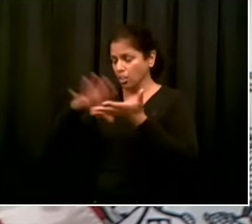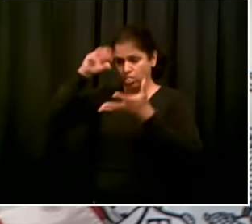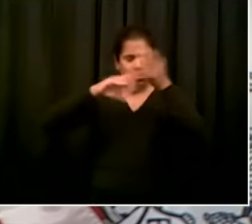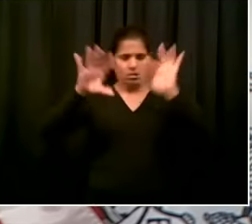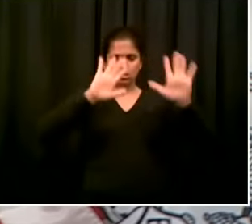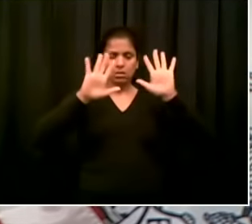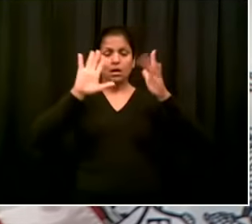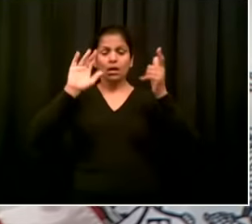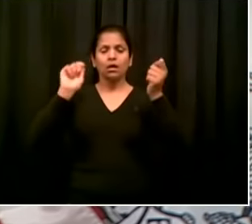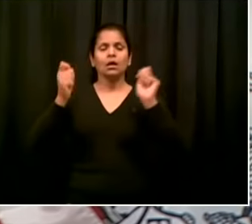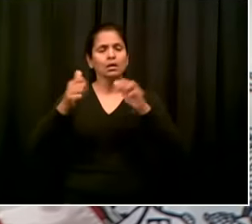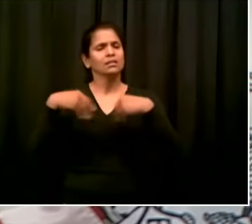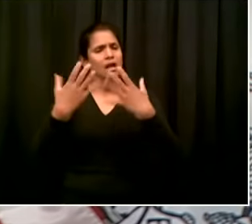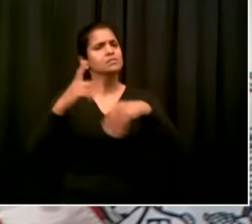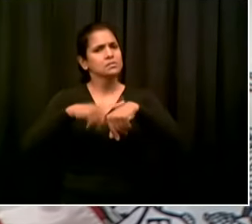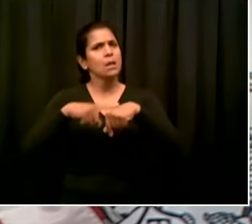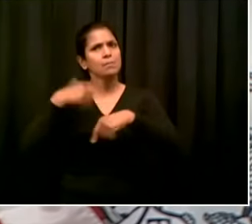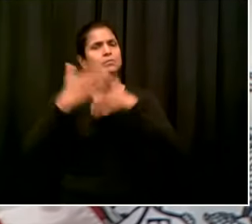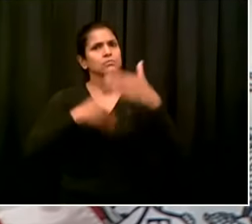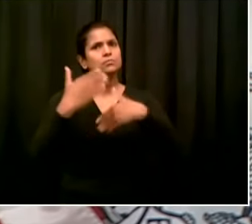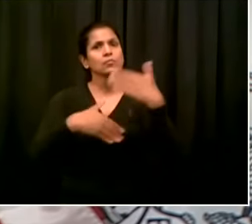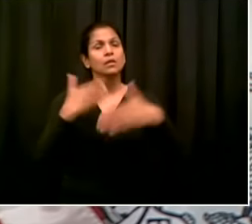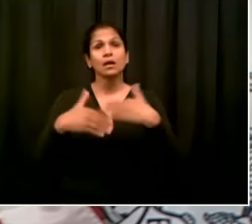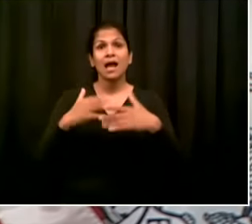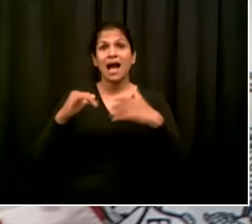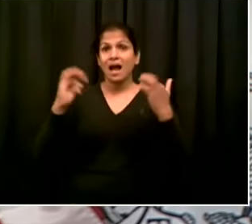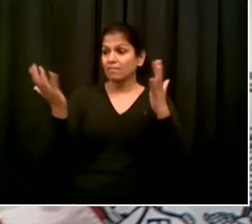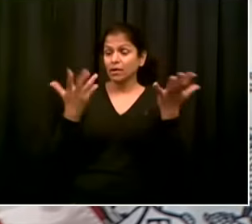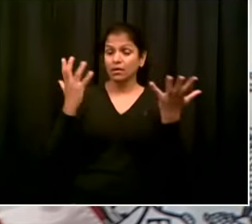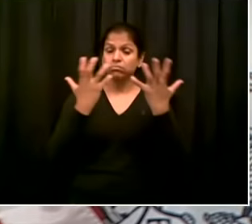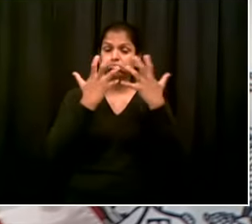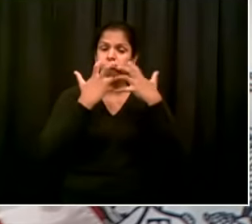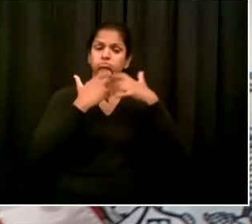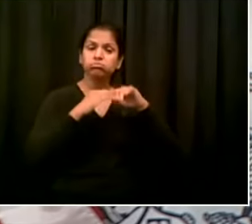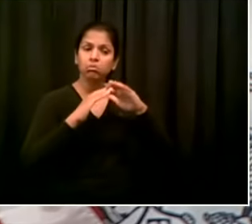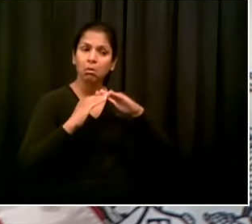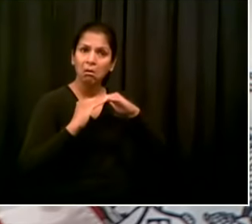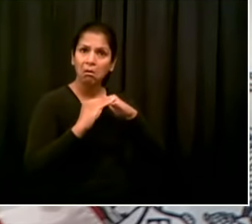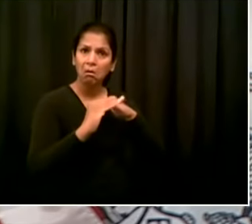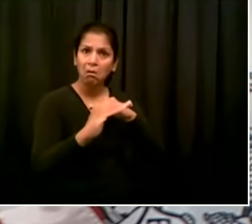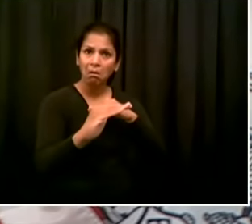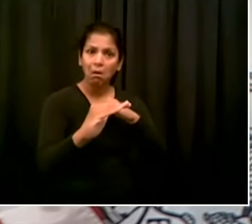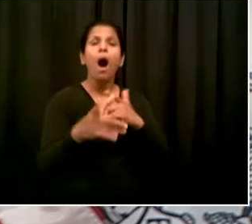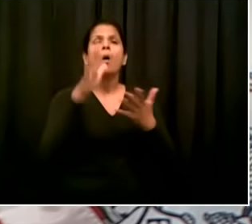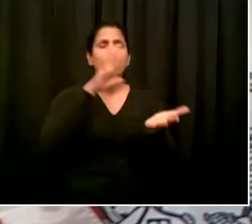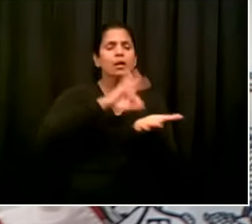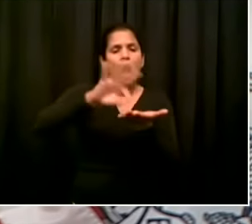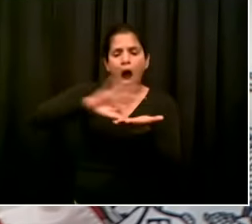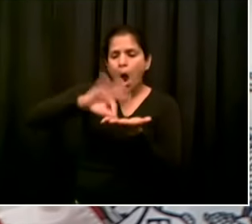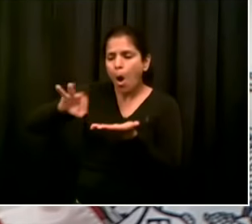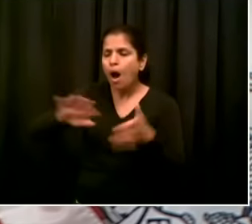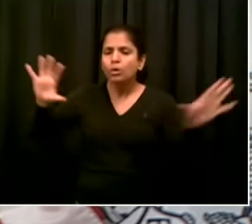MAXIMUM THAT THEY CAN DO IN PERSON AND TO HA VETHAT BLENDED